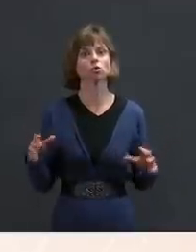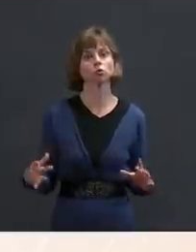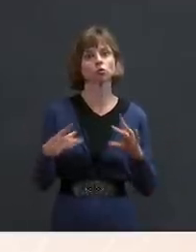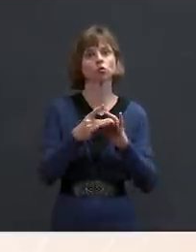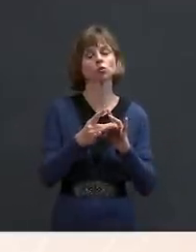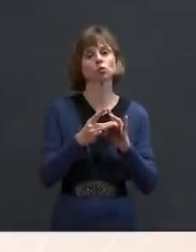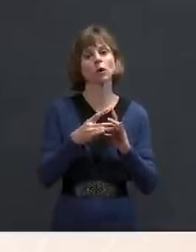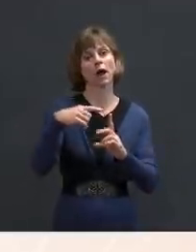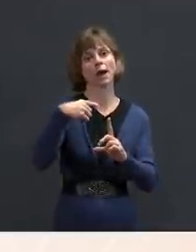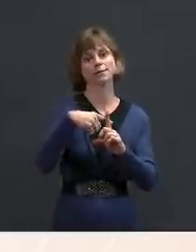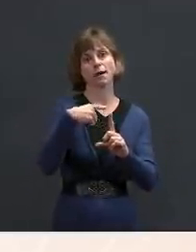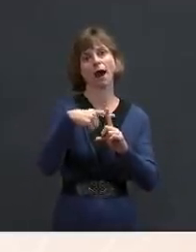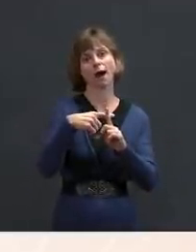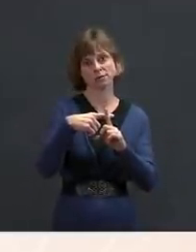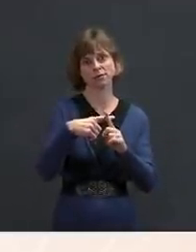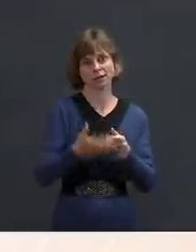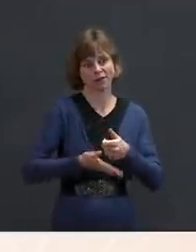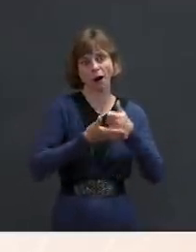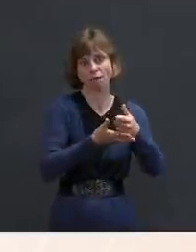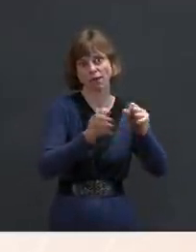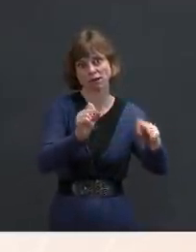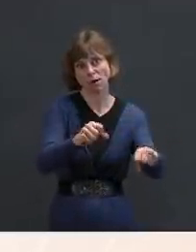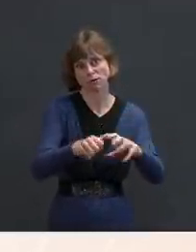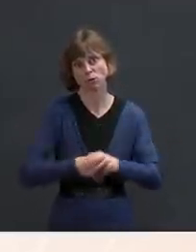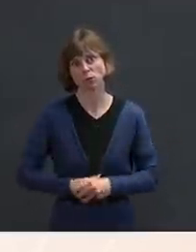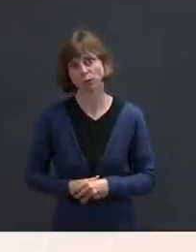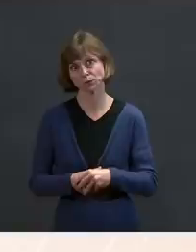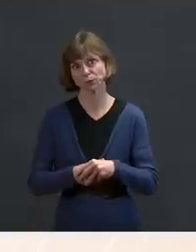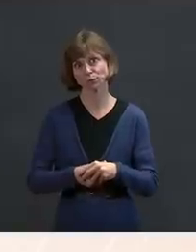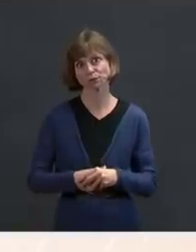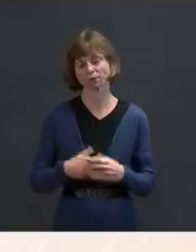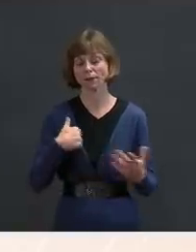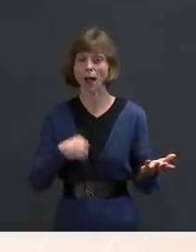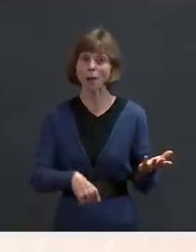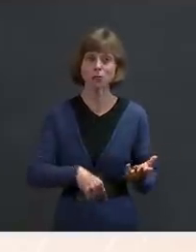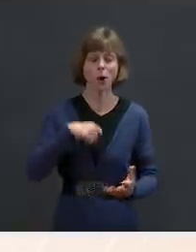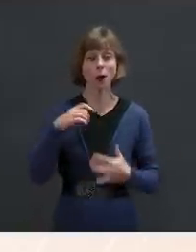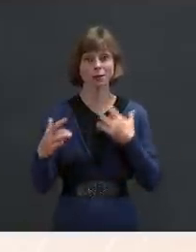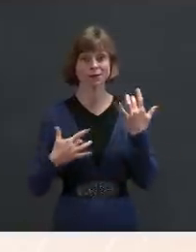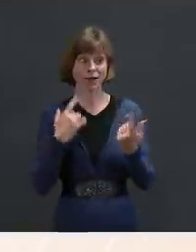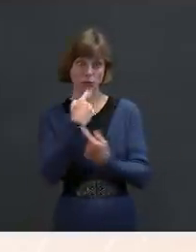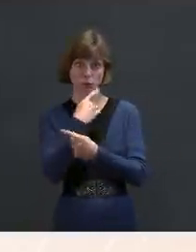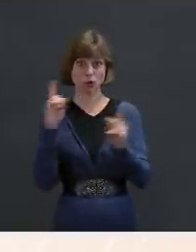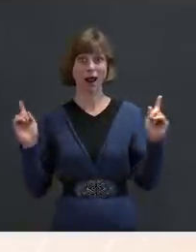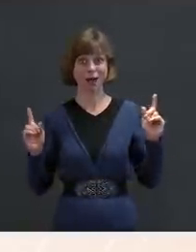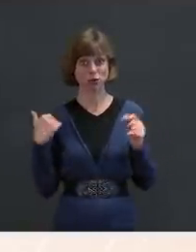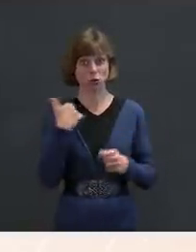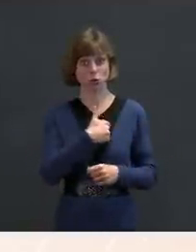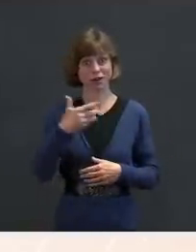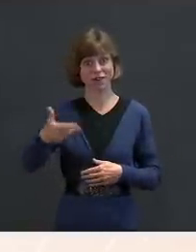I am very proud and excited to announce that we have hired Michelle Brané